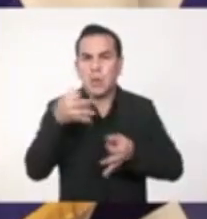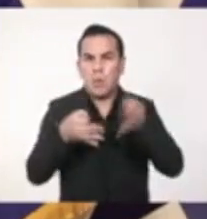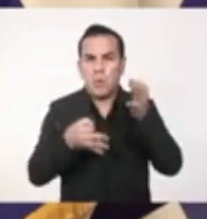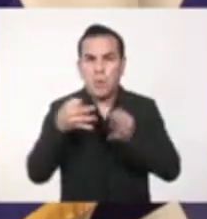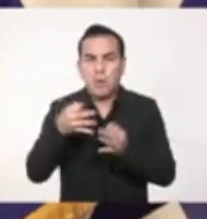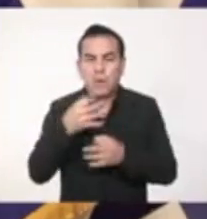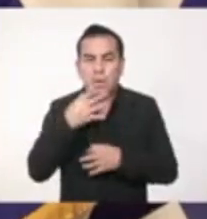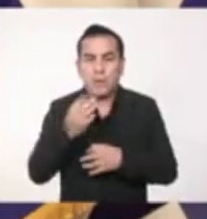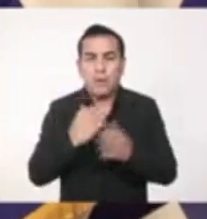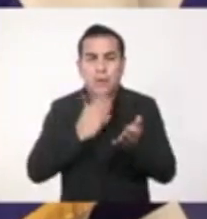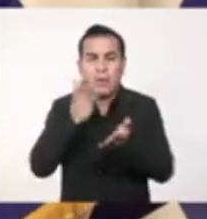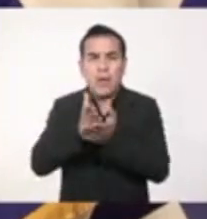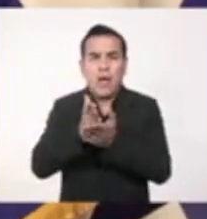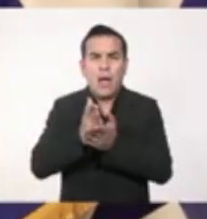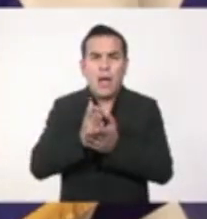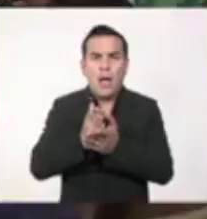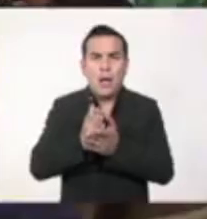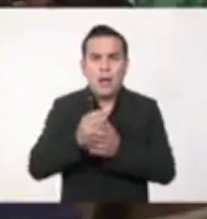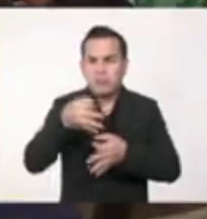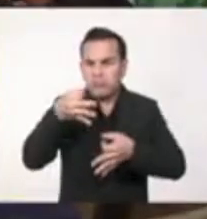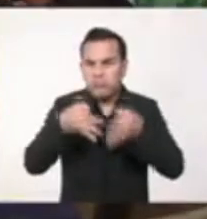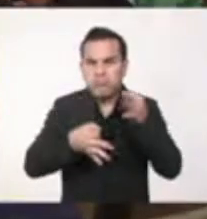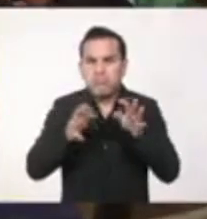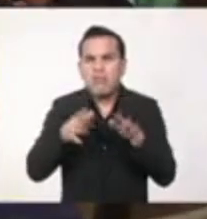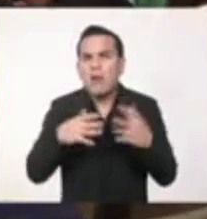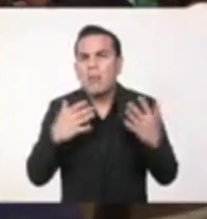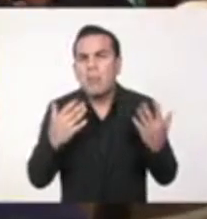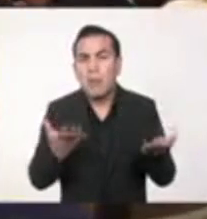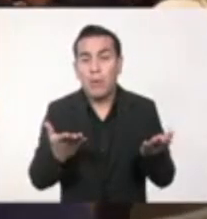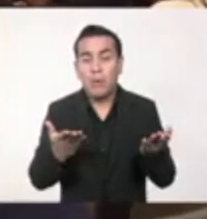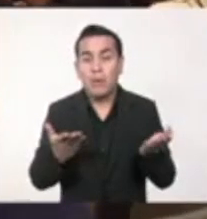to go to trial, or to become a species,